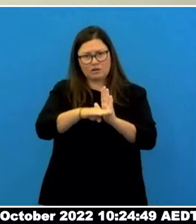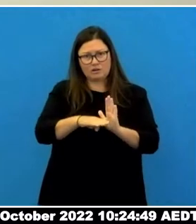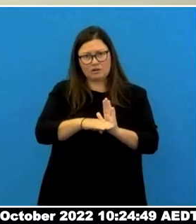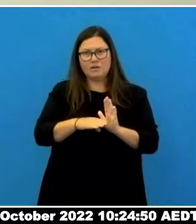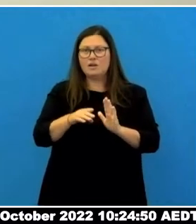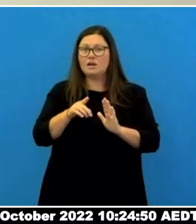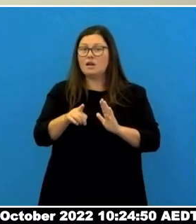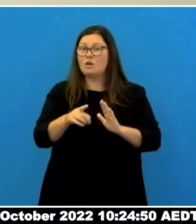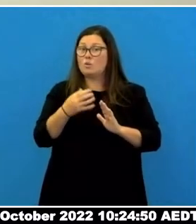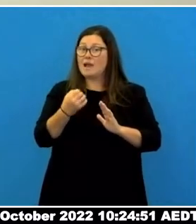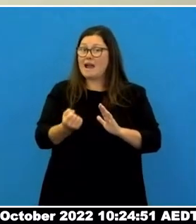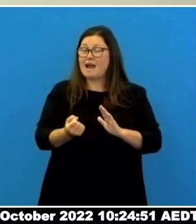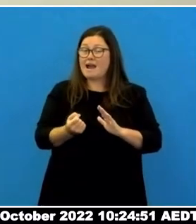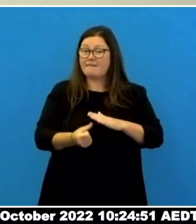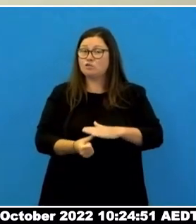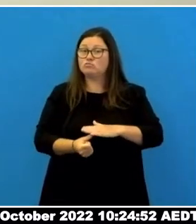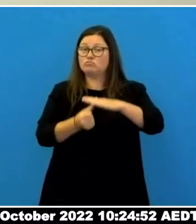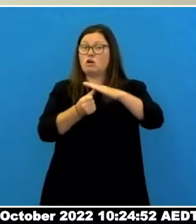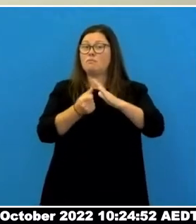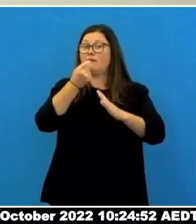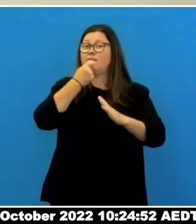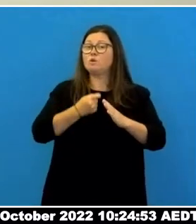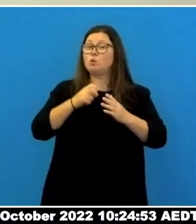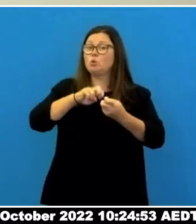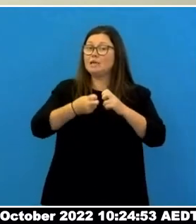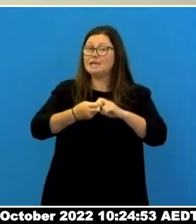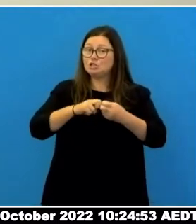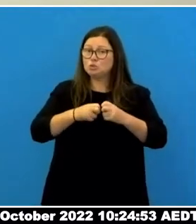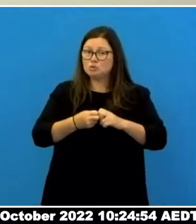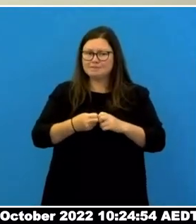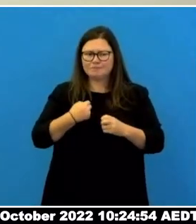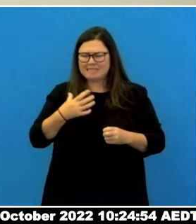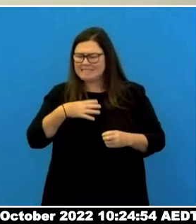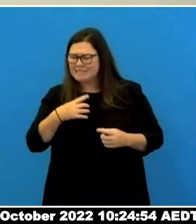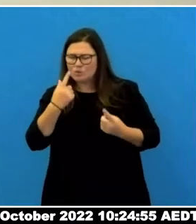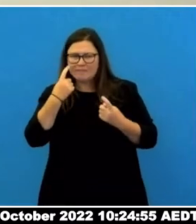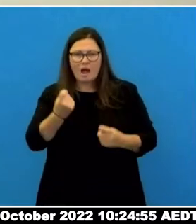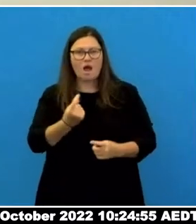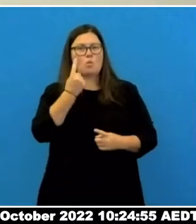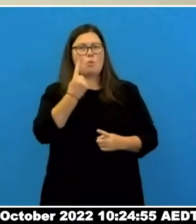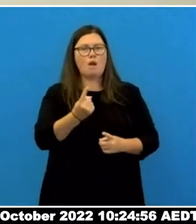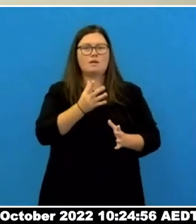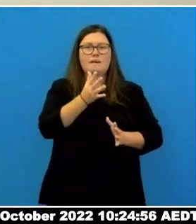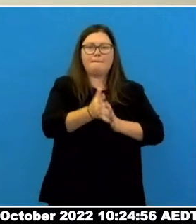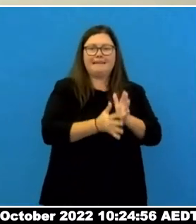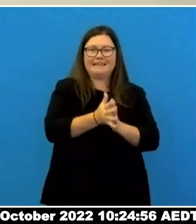that have arisen was the need for a definition of racism, and I extend it to discrimination as well.